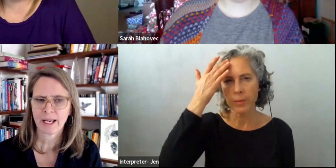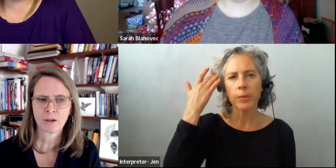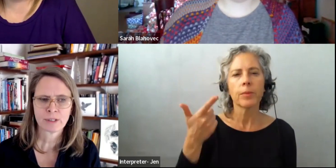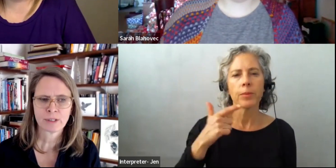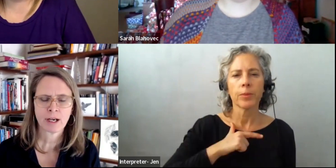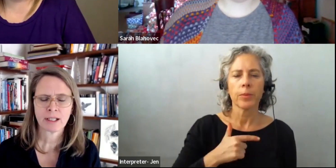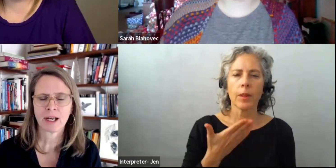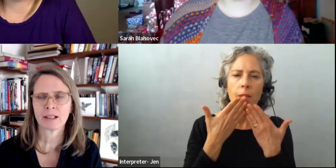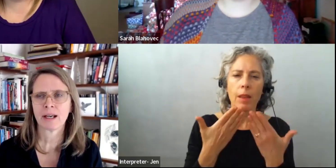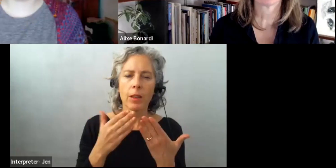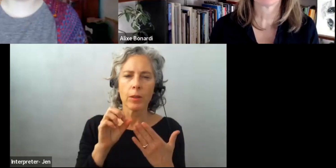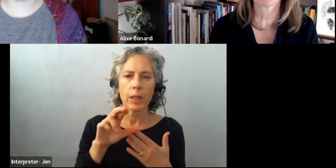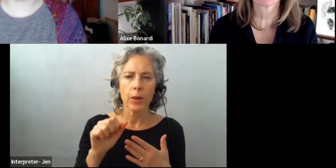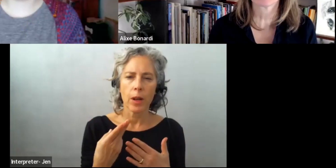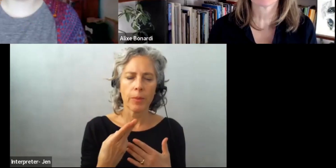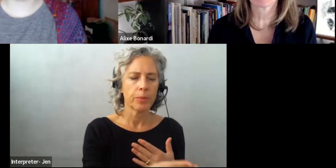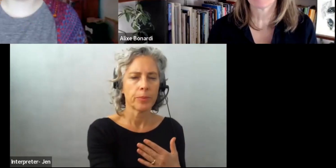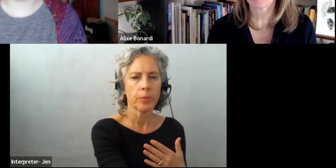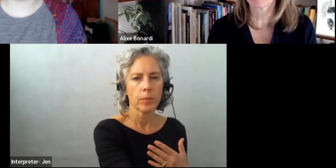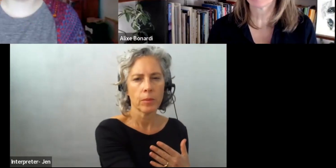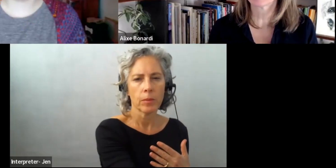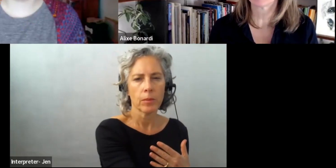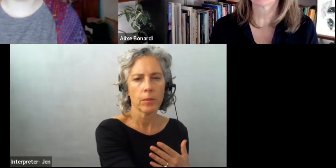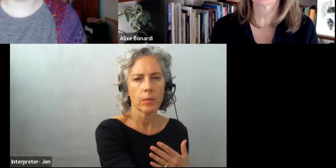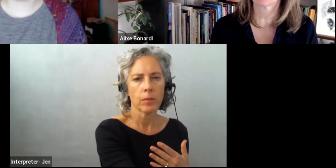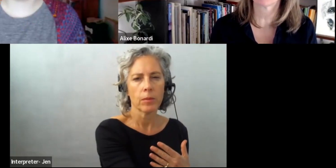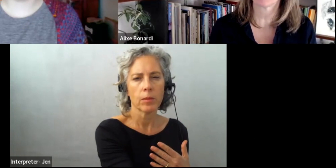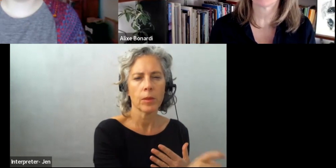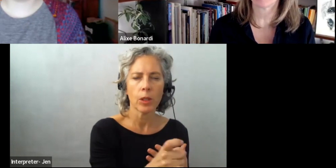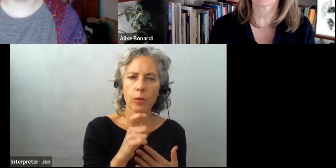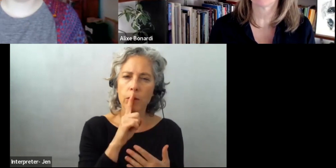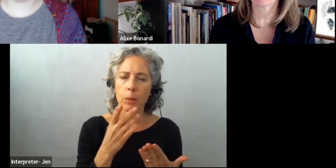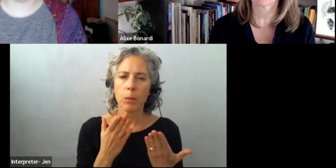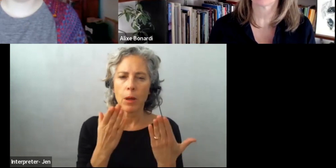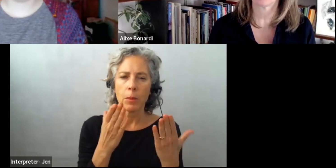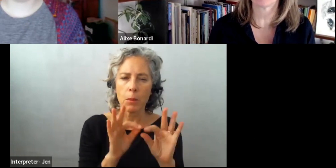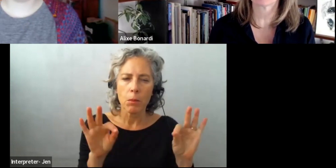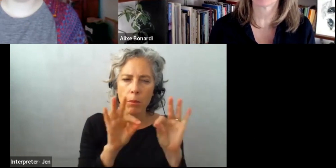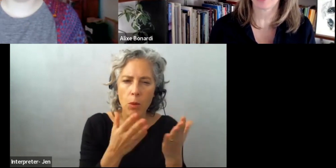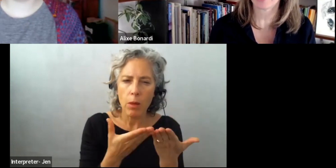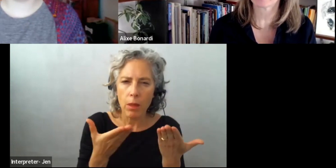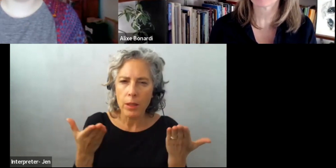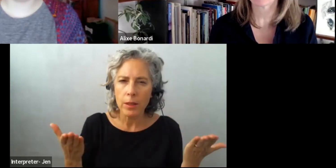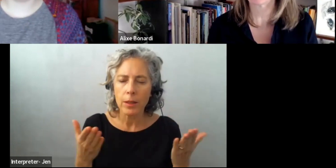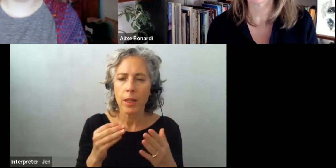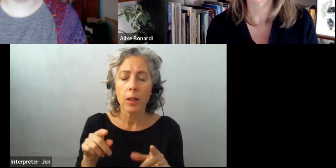Alixe Bonardi: Thank you, Sara. And you've touched on some really important things. And I think there's also a lot coming through in chat as well.